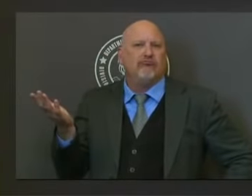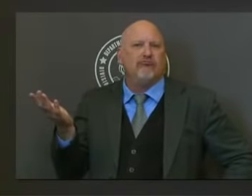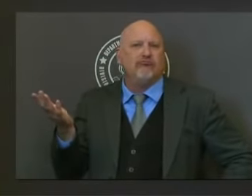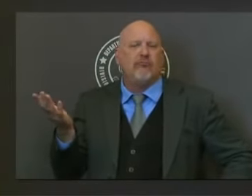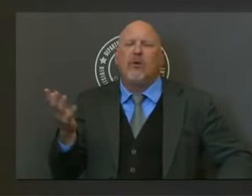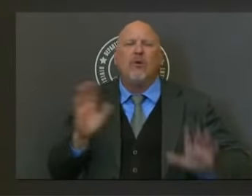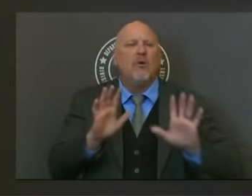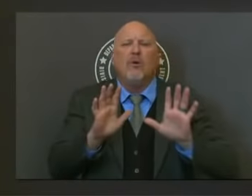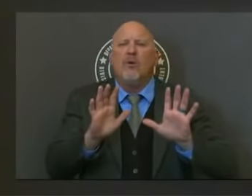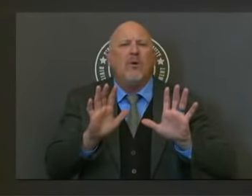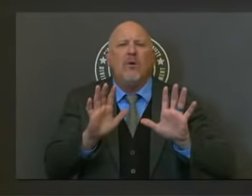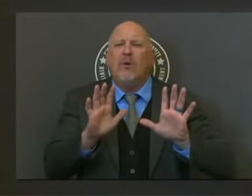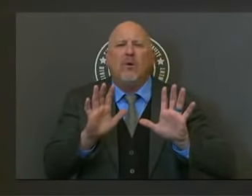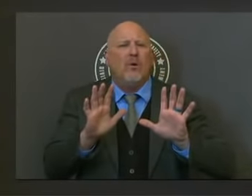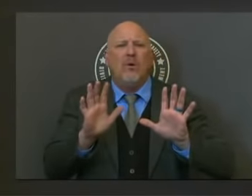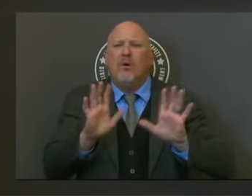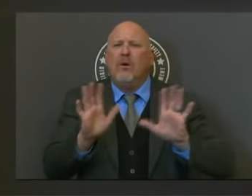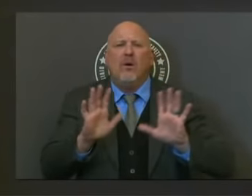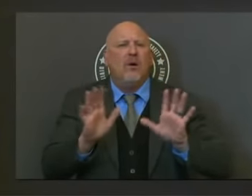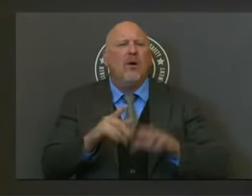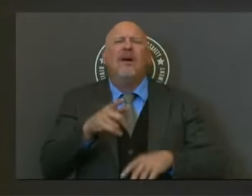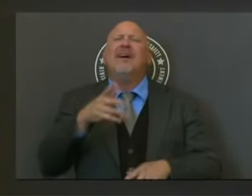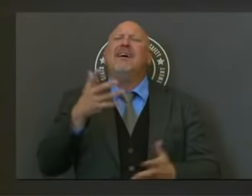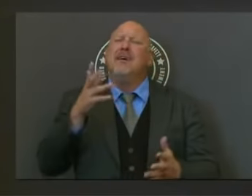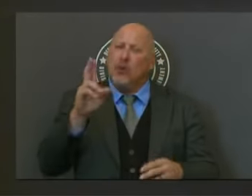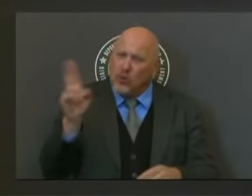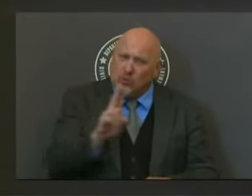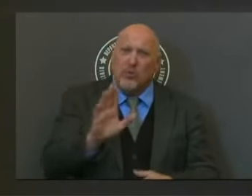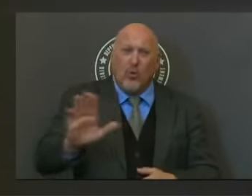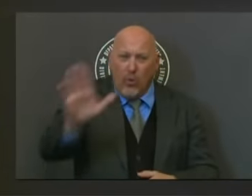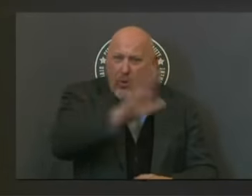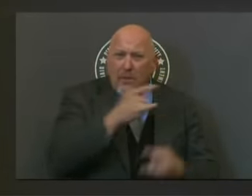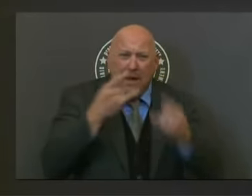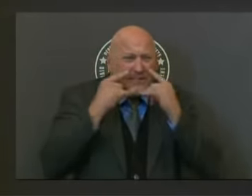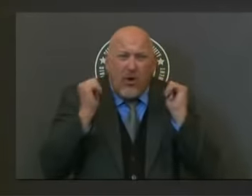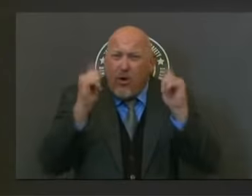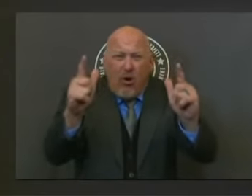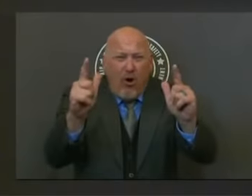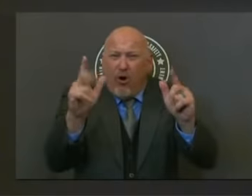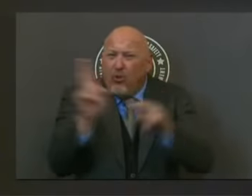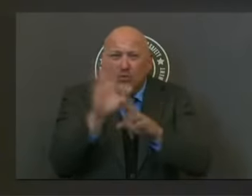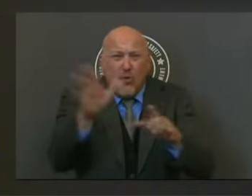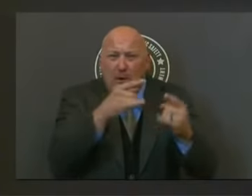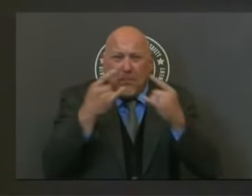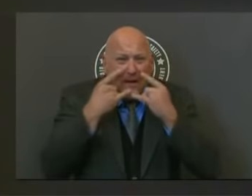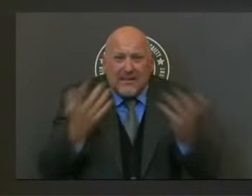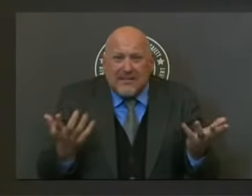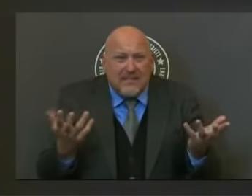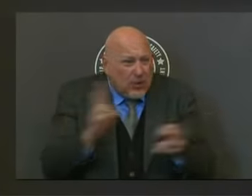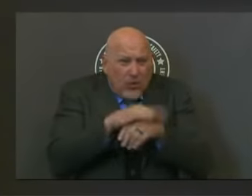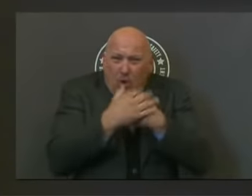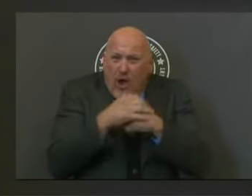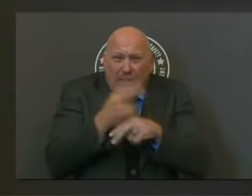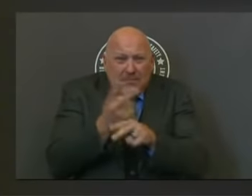wear a mask keep your distance wash your hands and avoid large